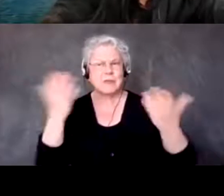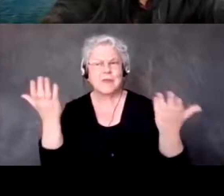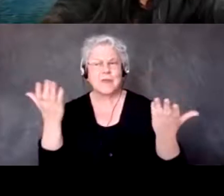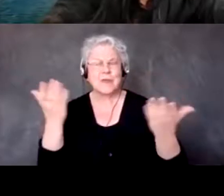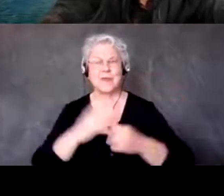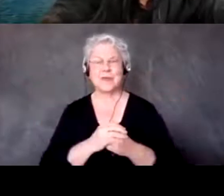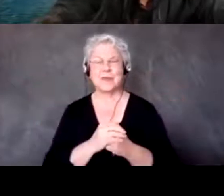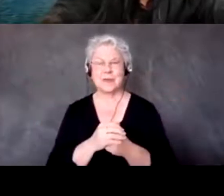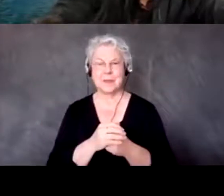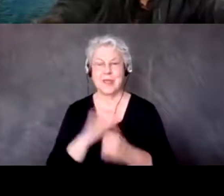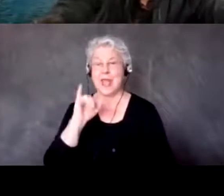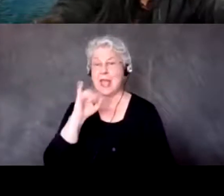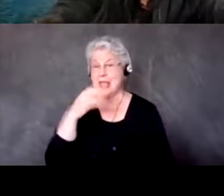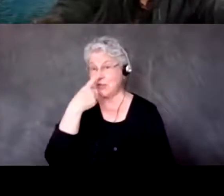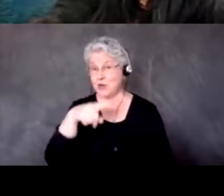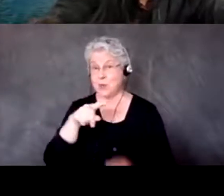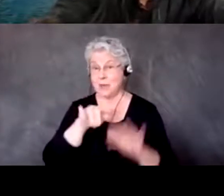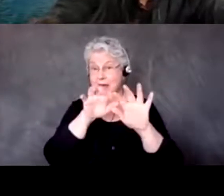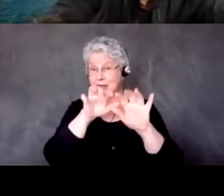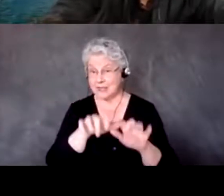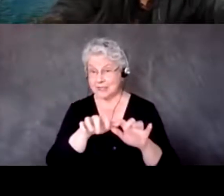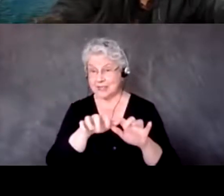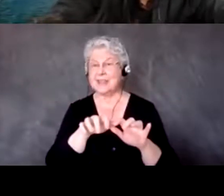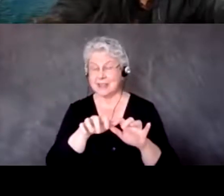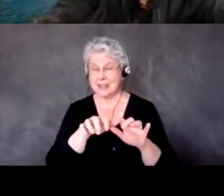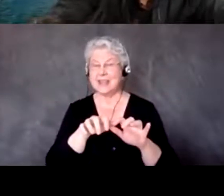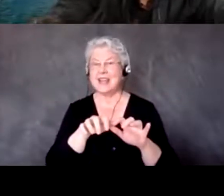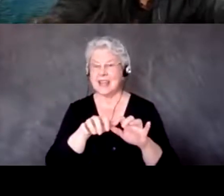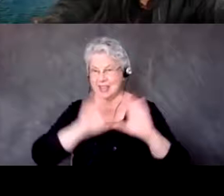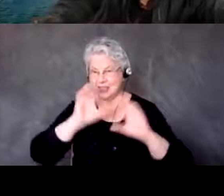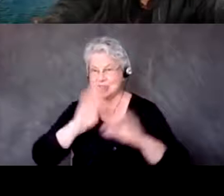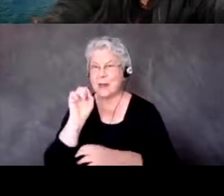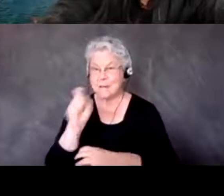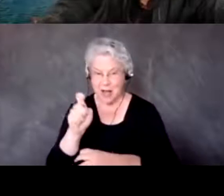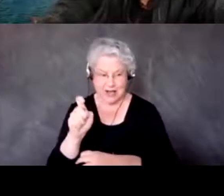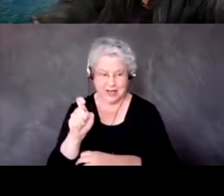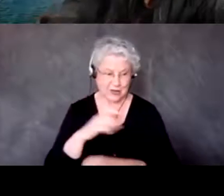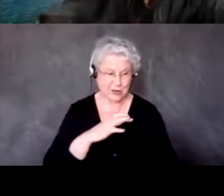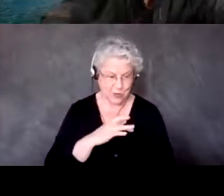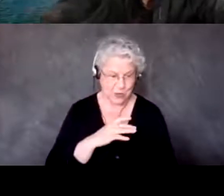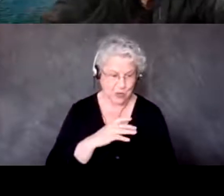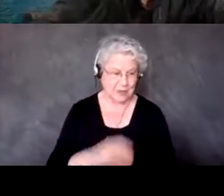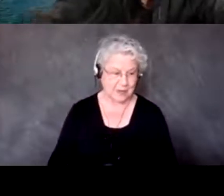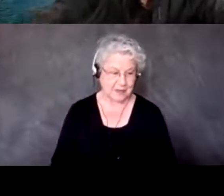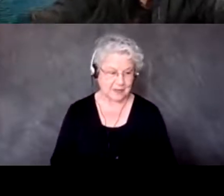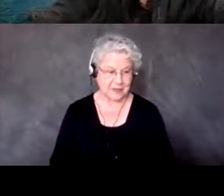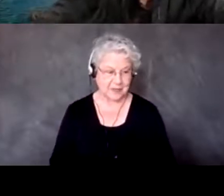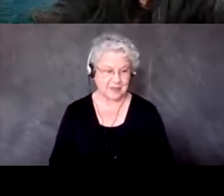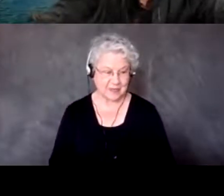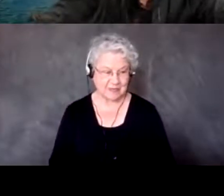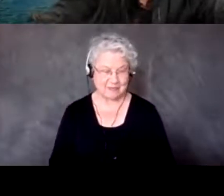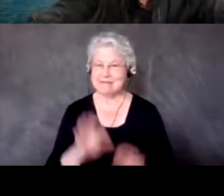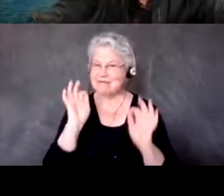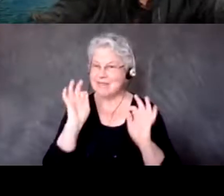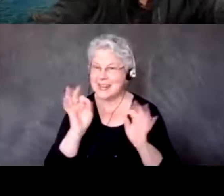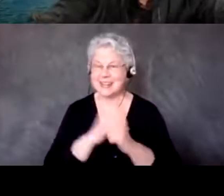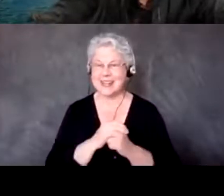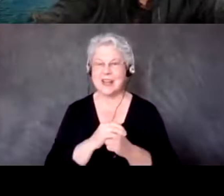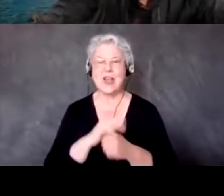And if you can pop that into the chat box, that would be fantastic. So, what traditional territory